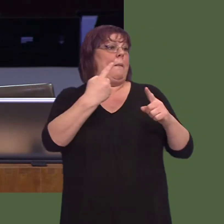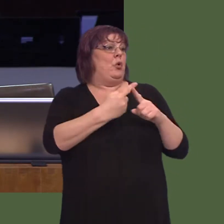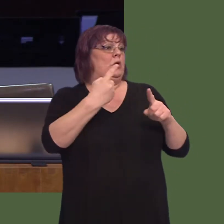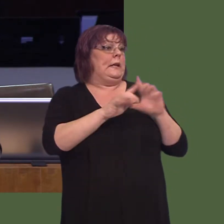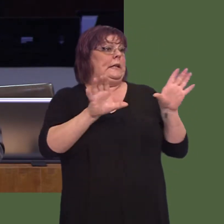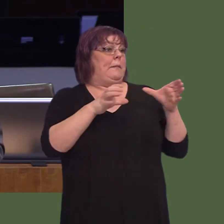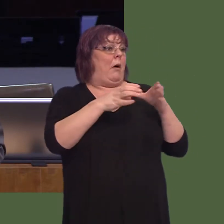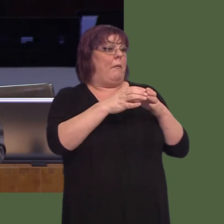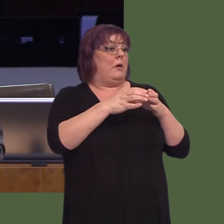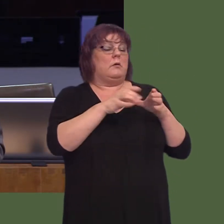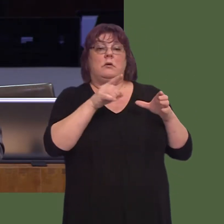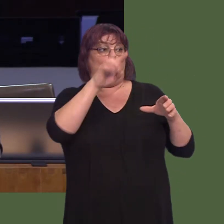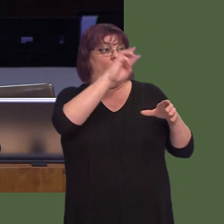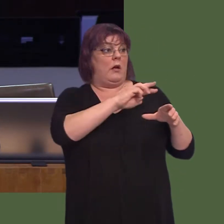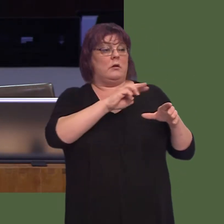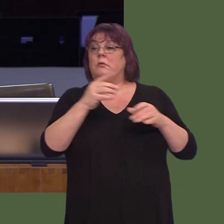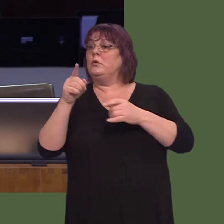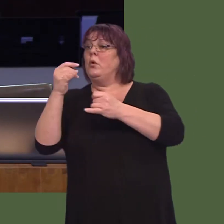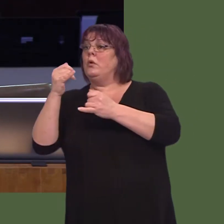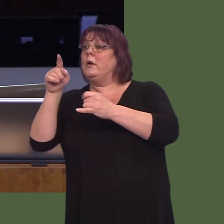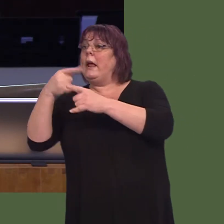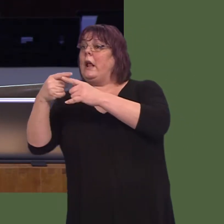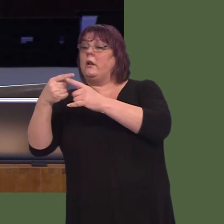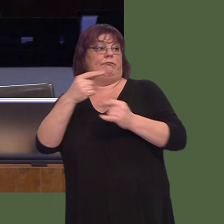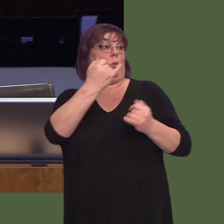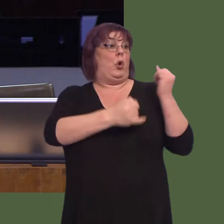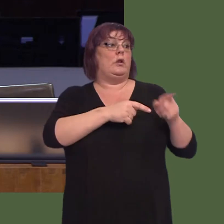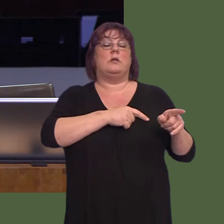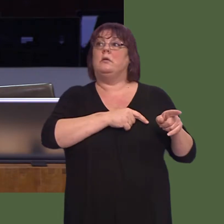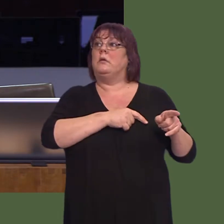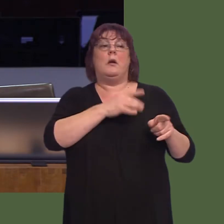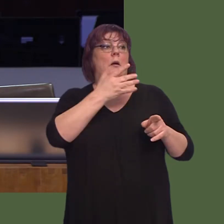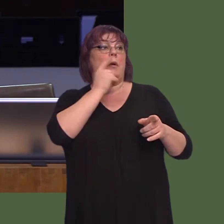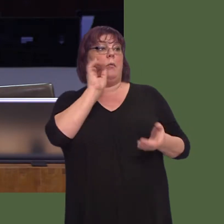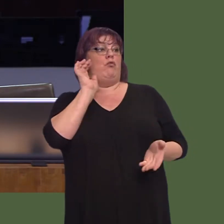in Wales were, in some ways, worse than in England. Staff are arriving for work to find patients in the emergency department who were there